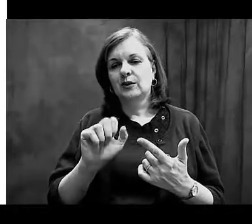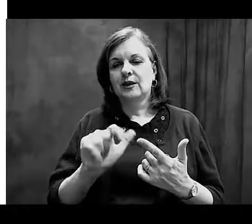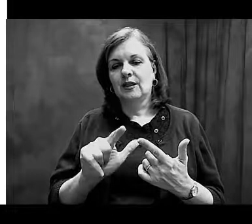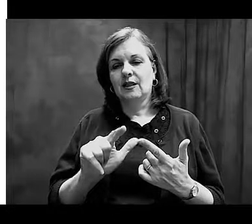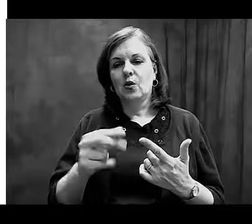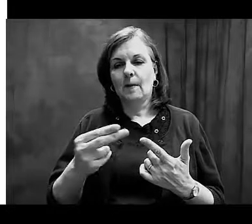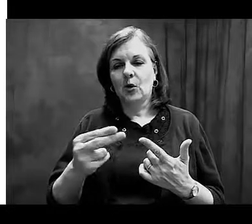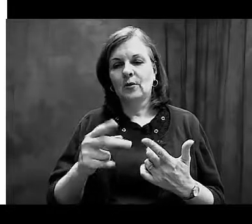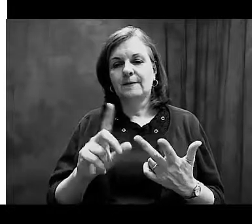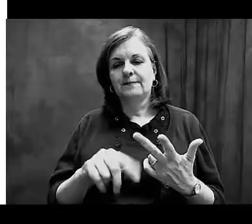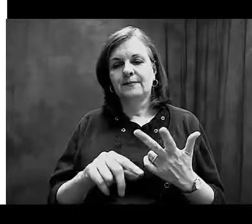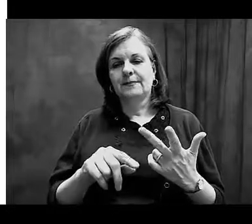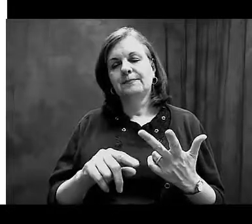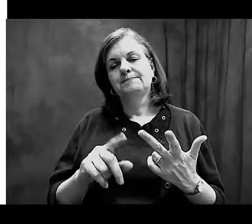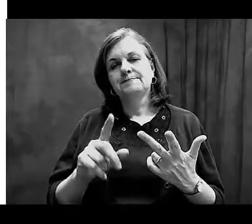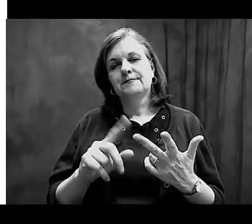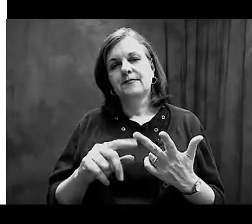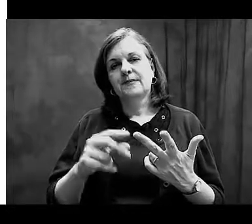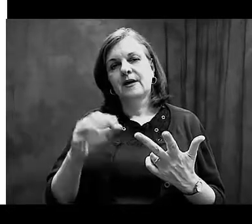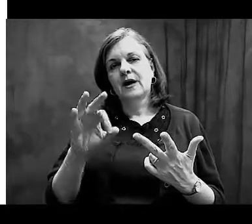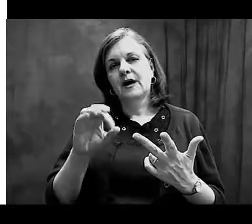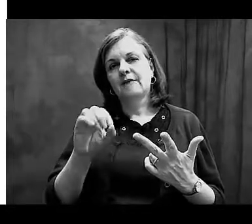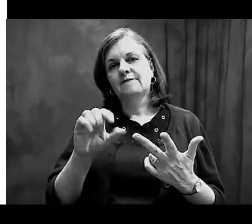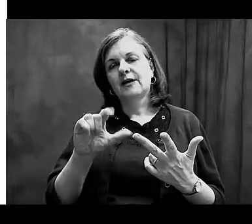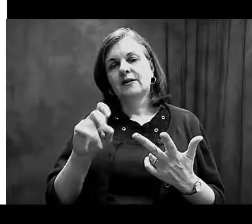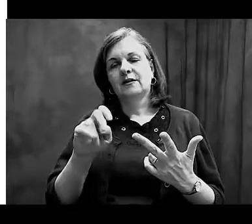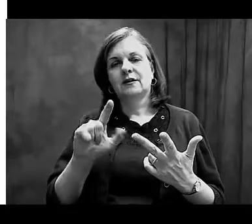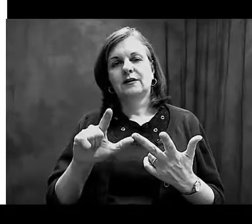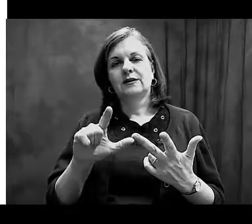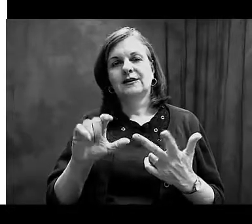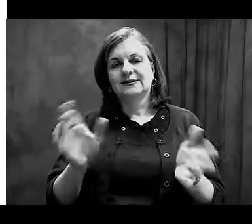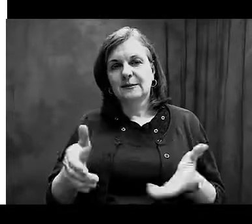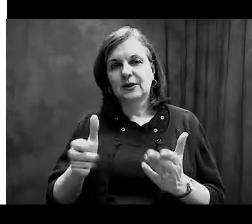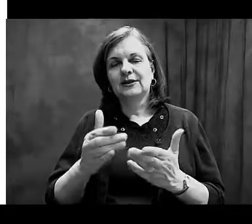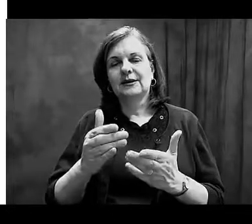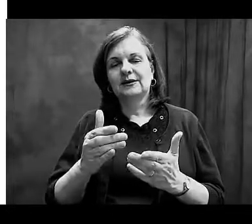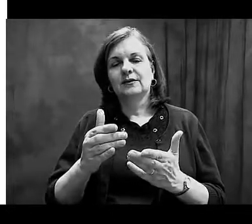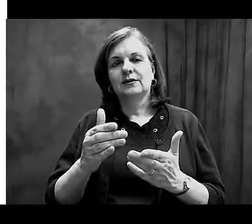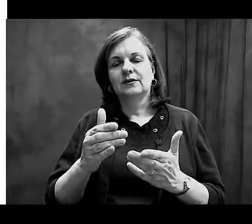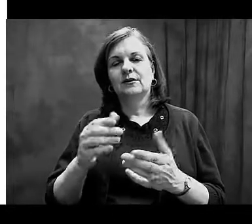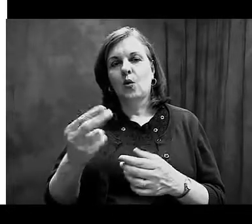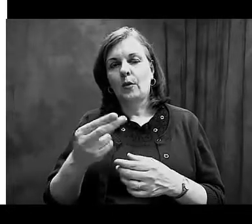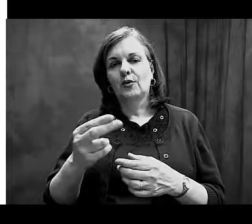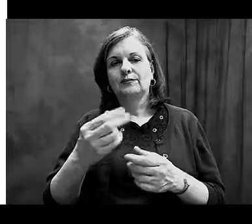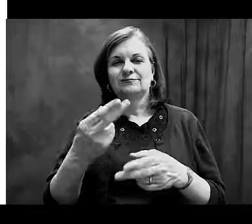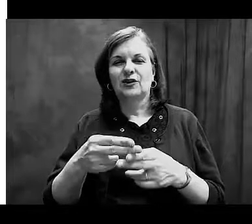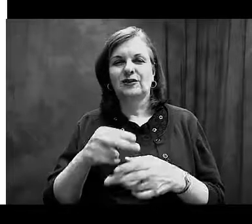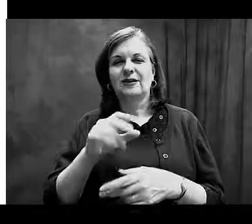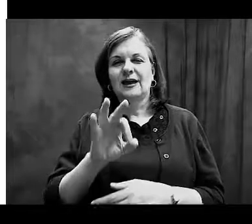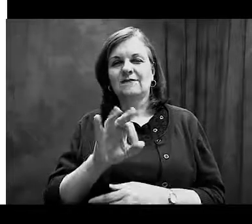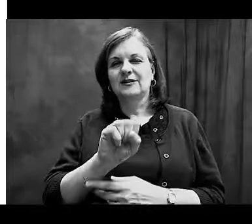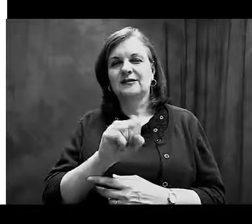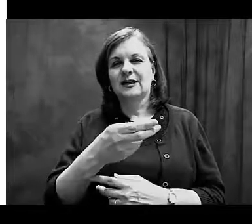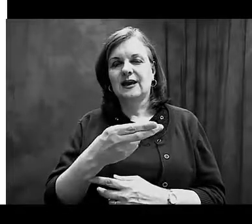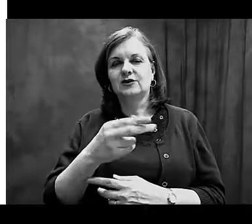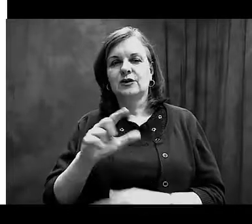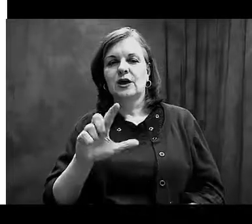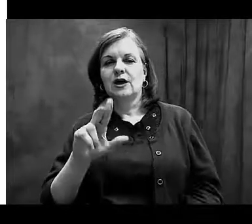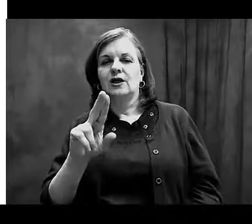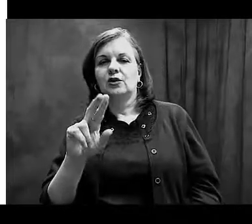adrenal hormone we look at follicle stimulating hormone or FSH